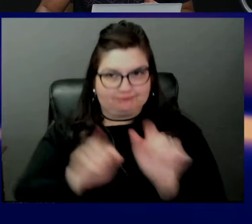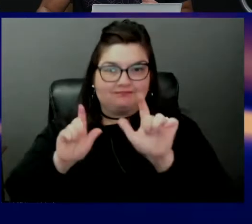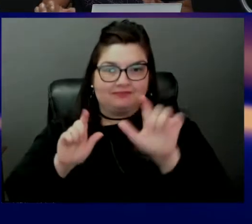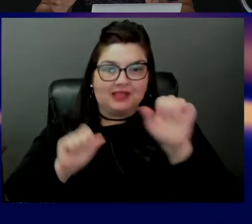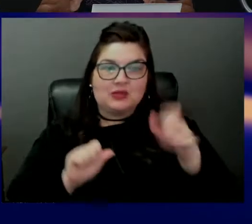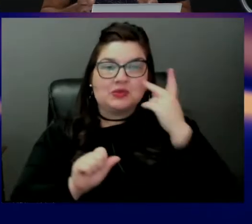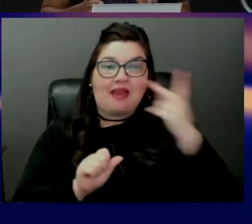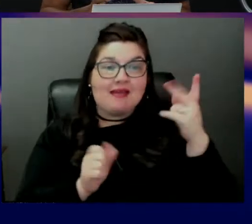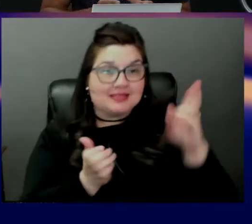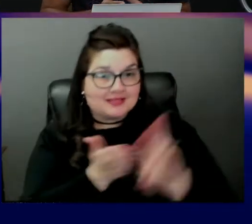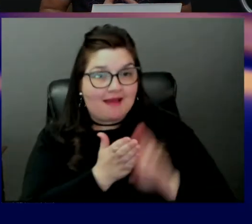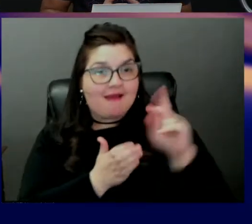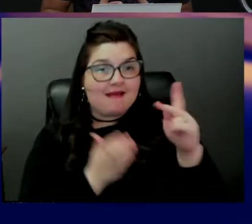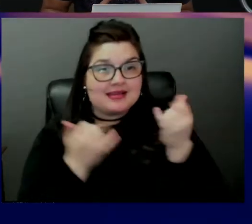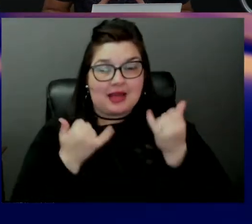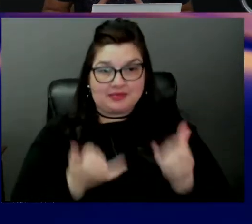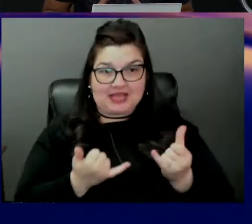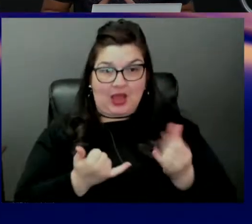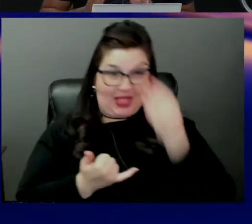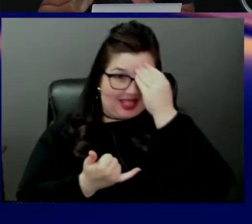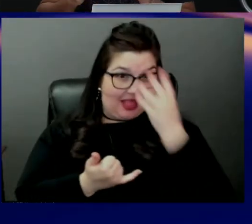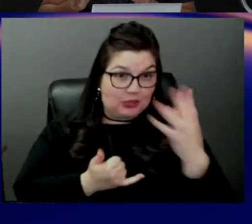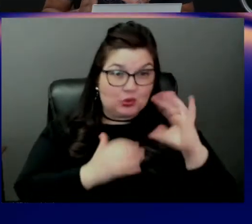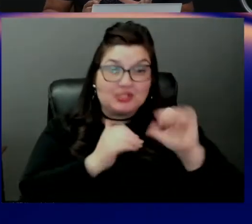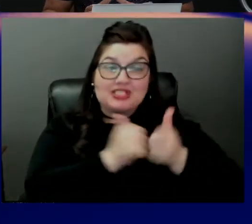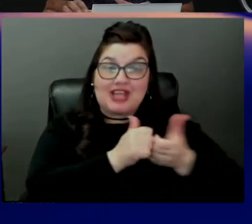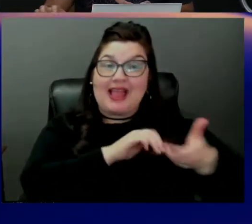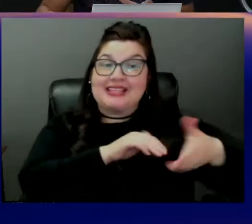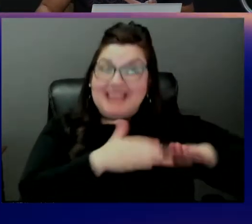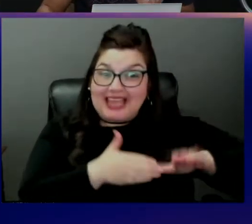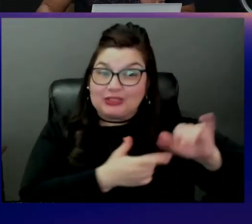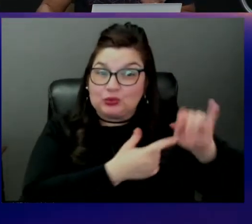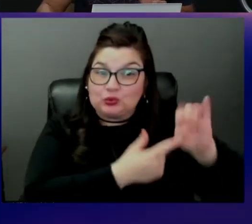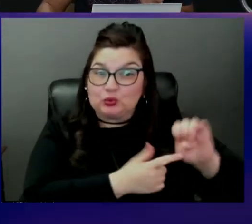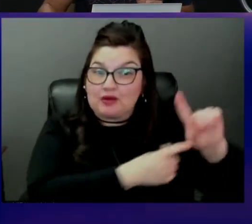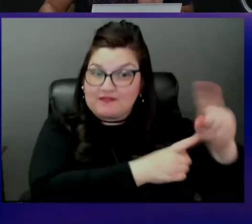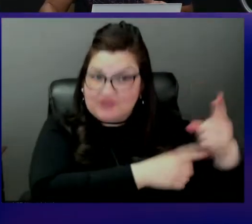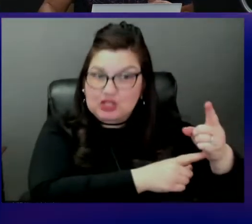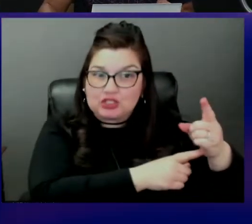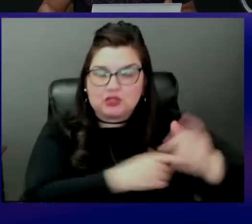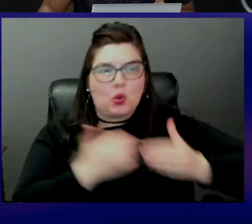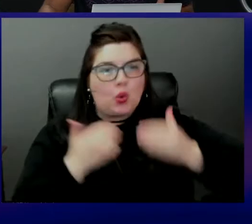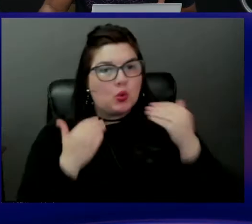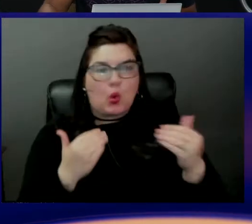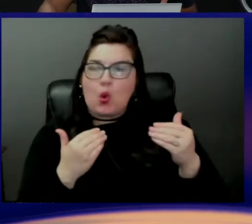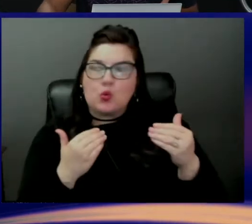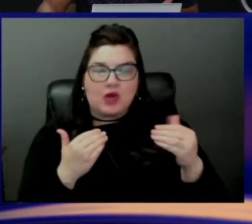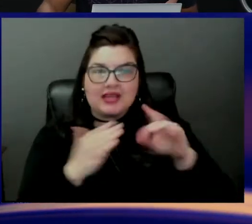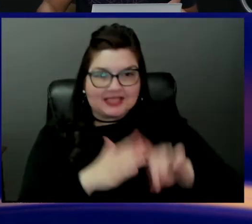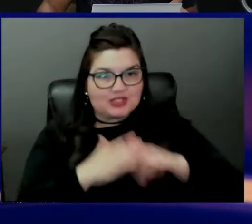The challenge ends June 1st. So get started really quick. There's a couple things that I want to call out.